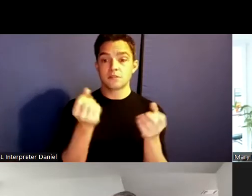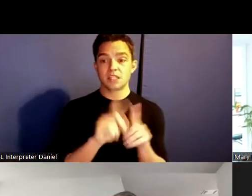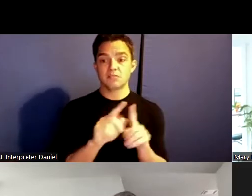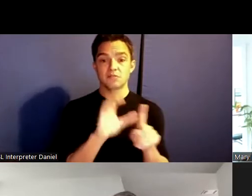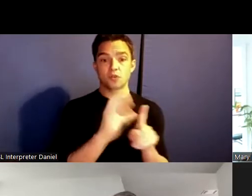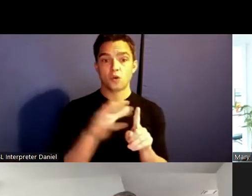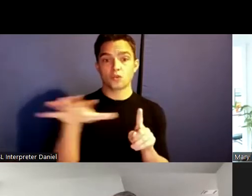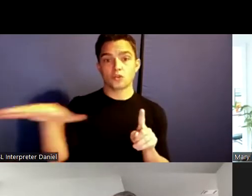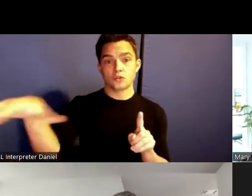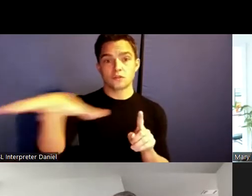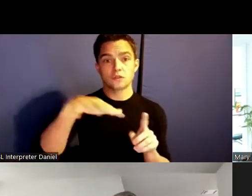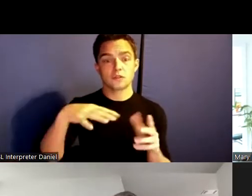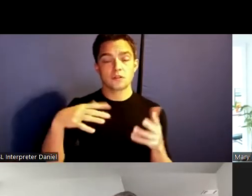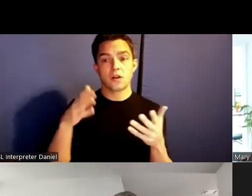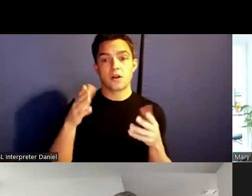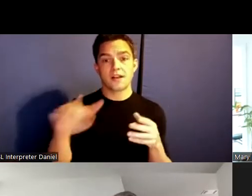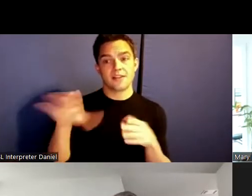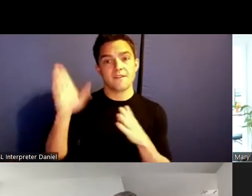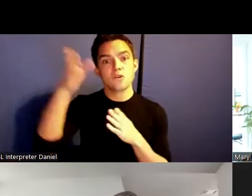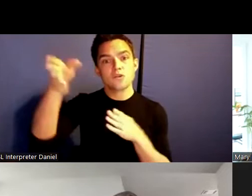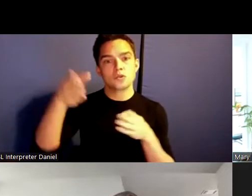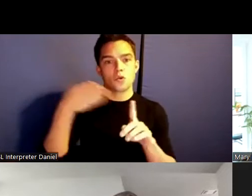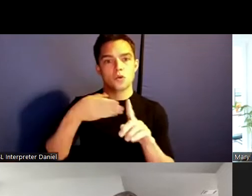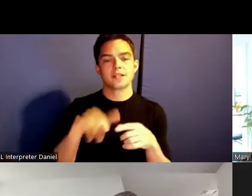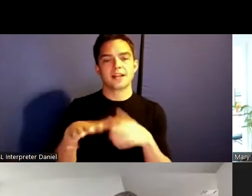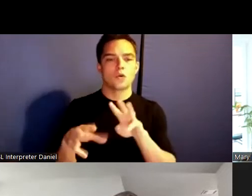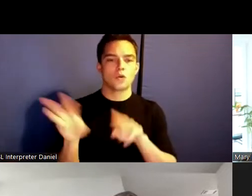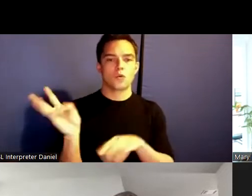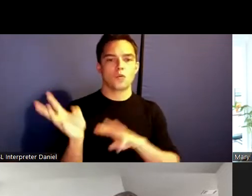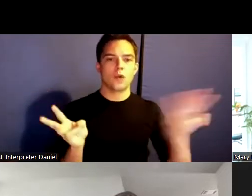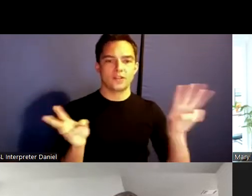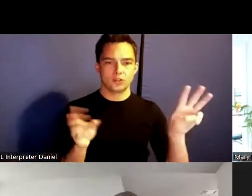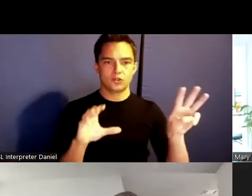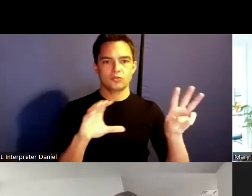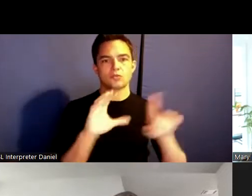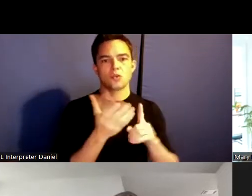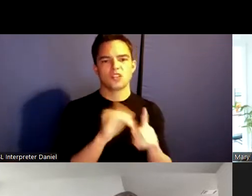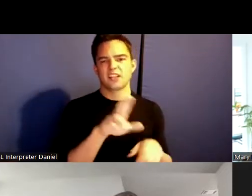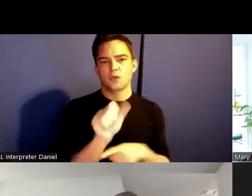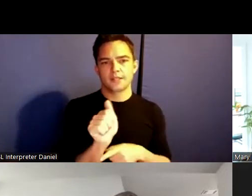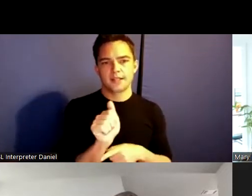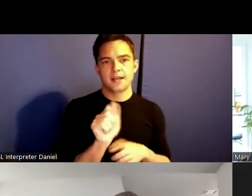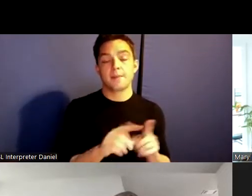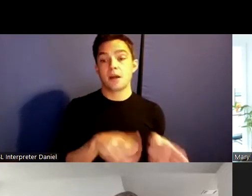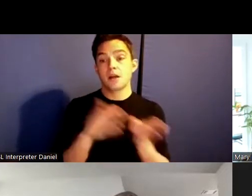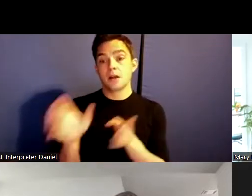are future oriented, such as Western cultures like the United States, but there are also other cultures that are present